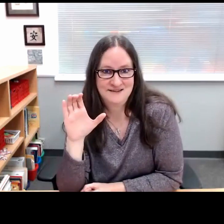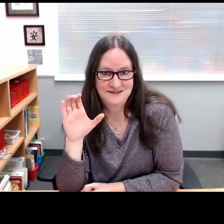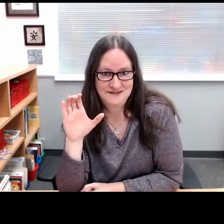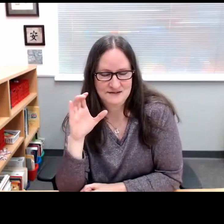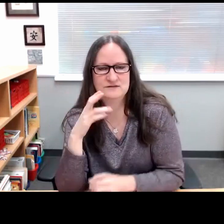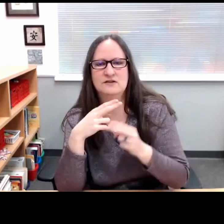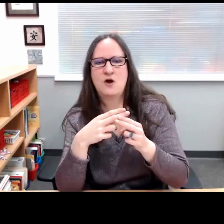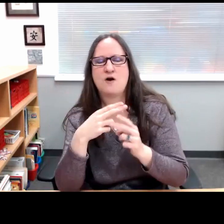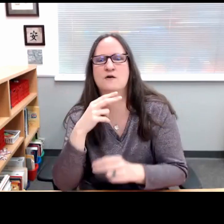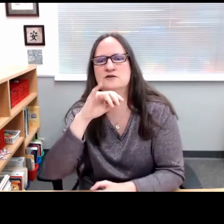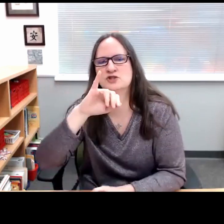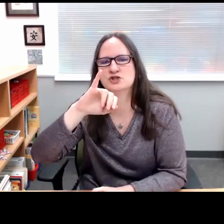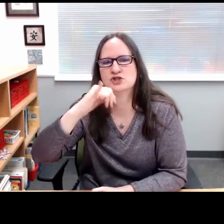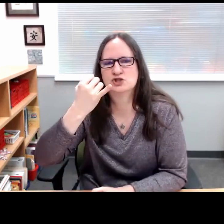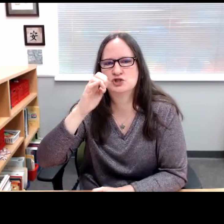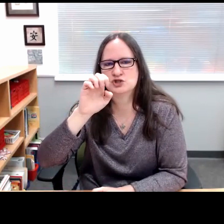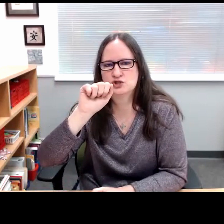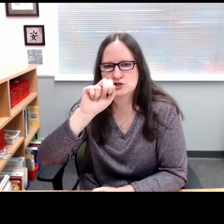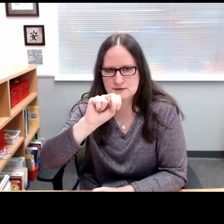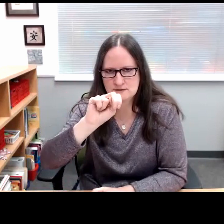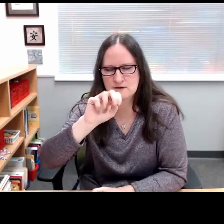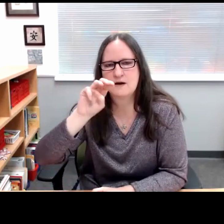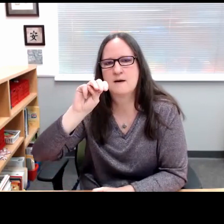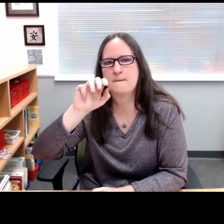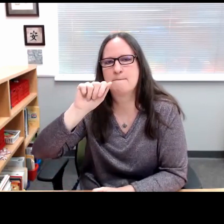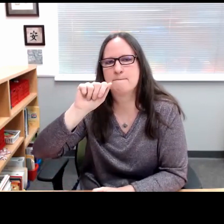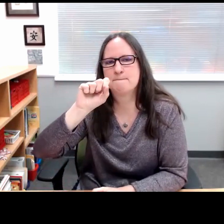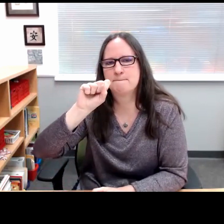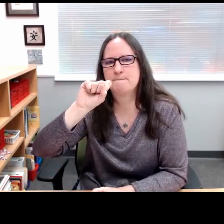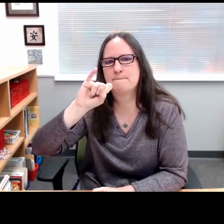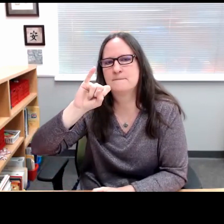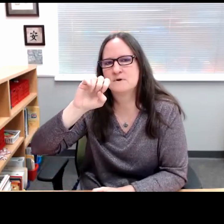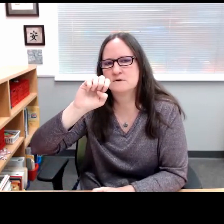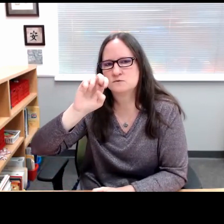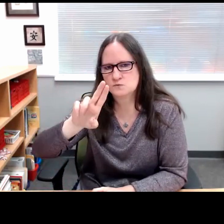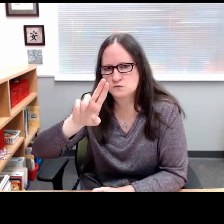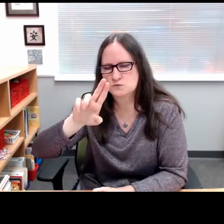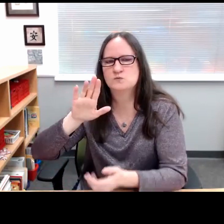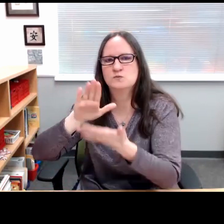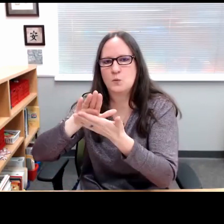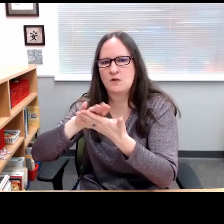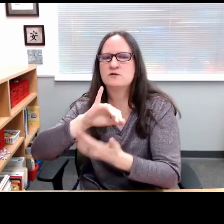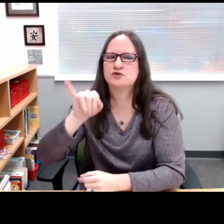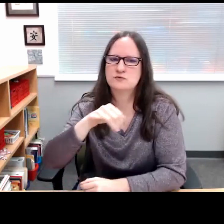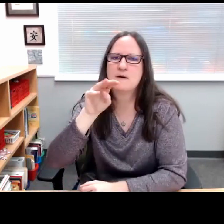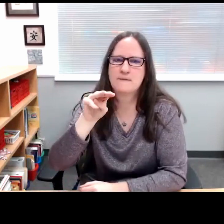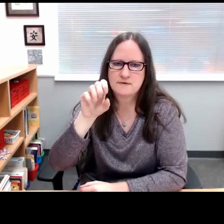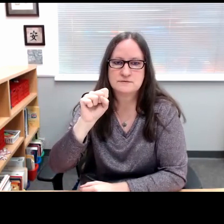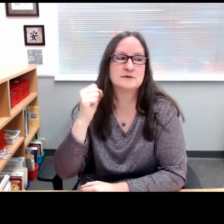and another Salt Lake City, and that's called Jean Massieu School.